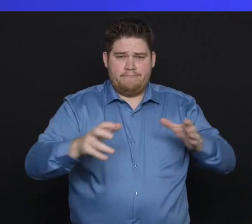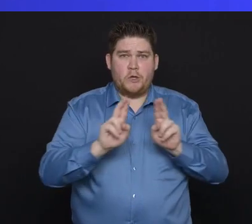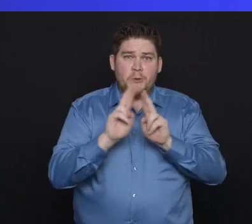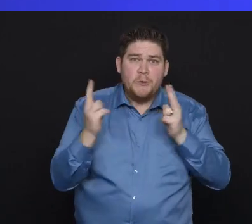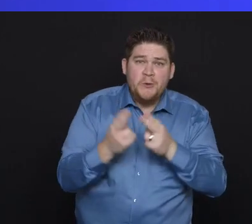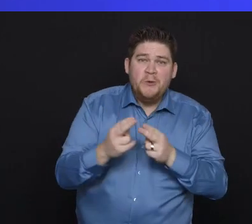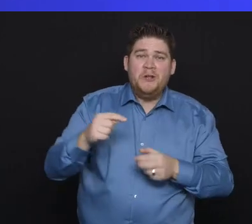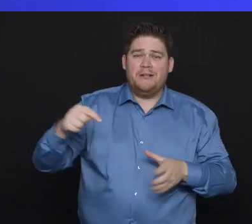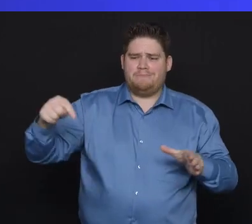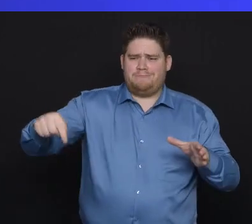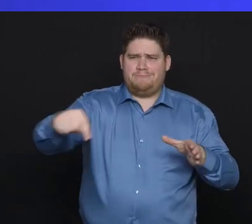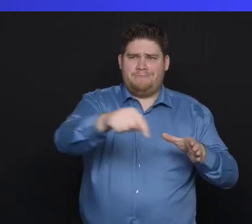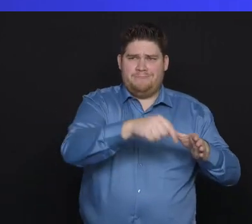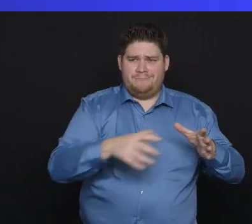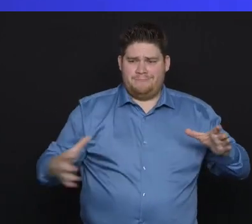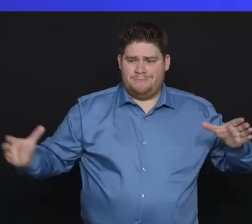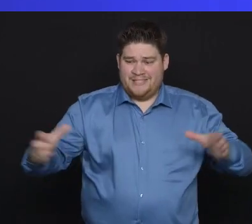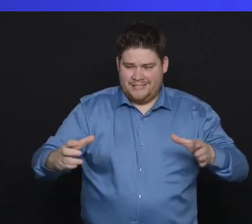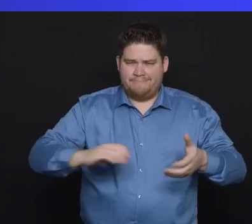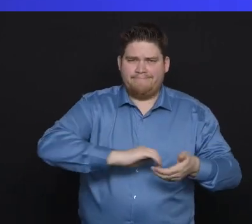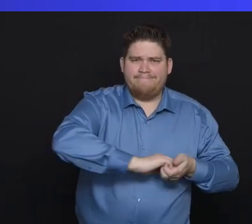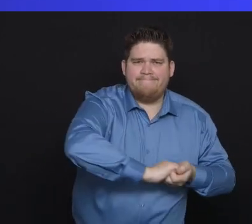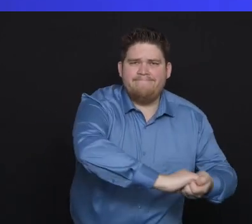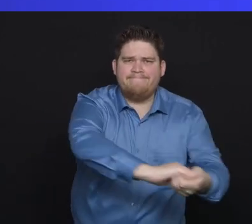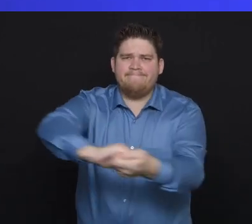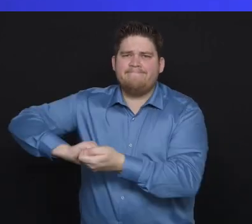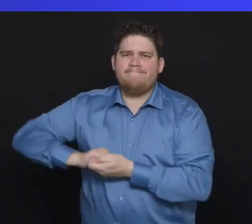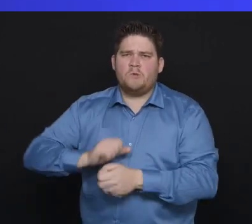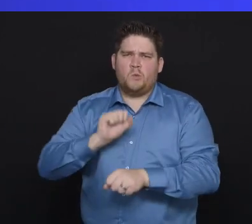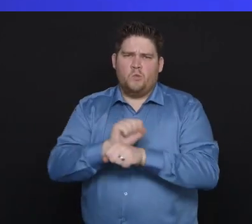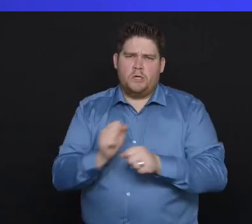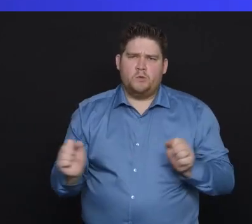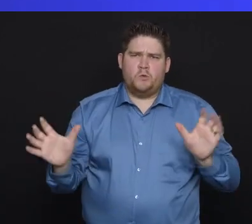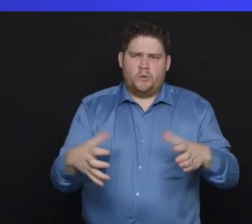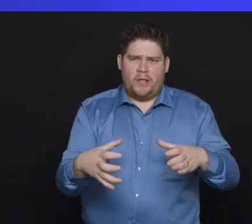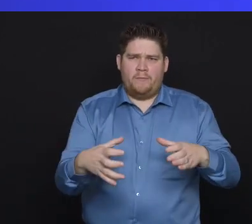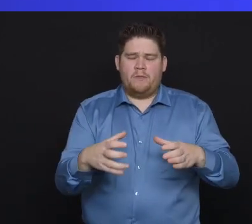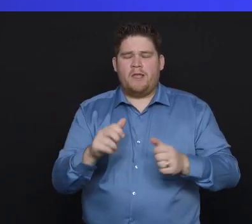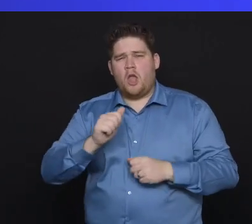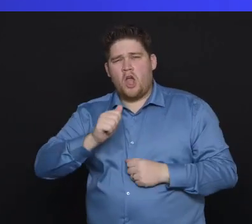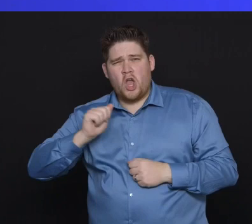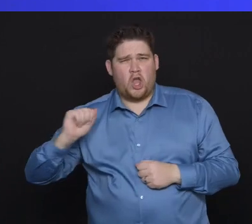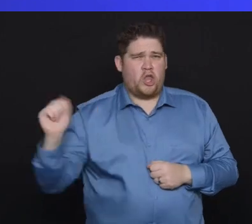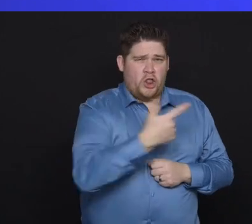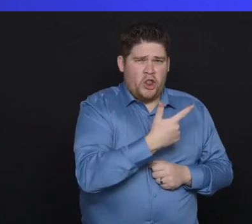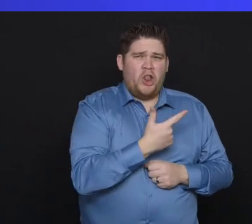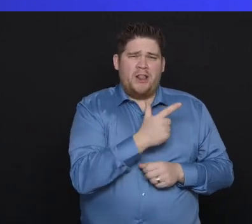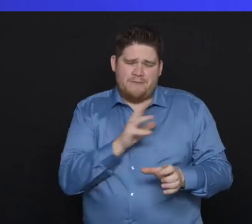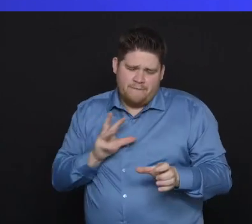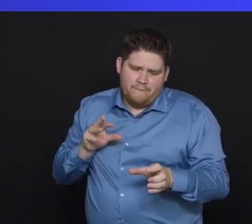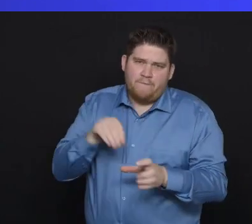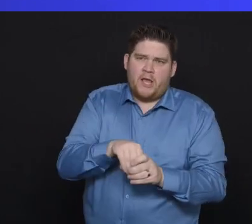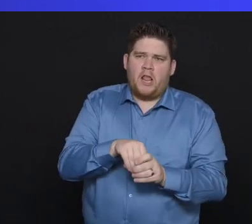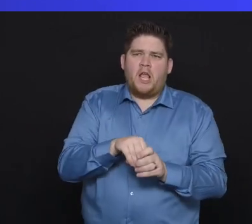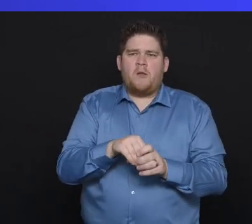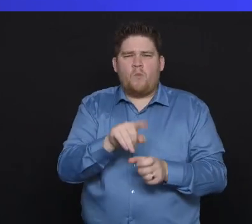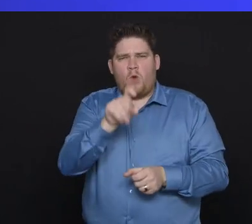system, of our medical leadership, of our union sector and everyone else to do what they need to do. They are all in and we need